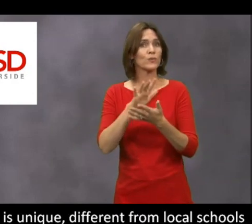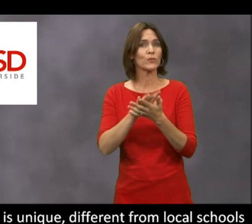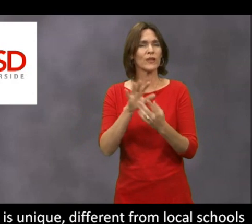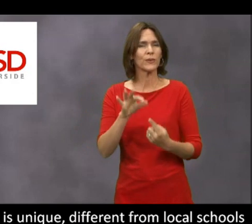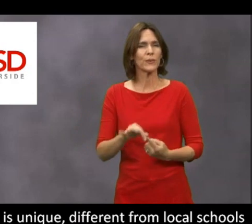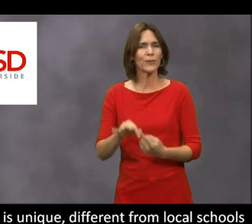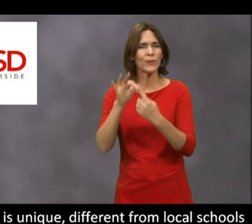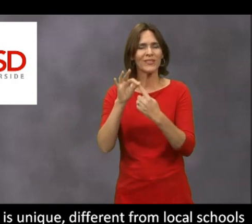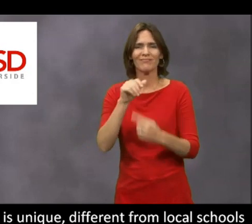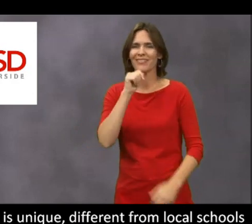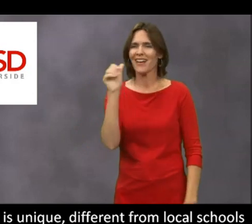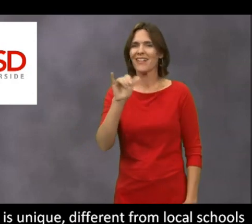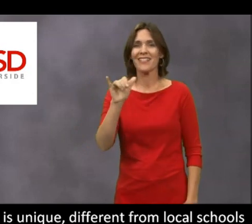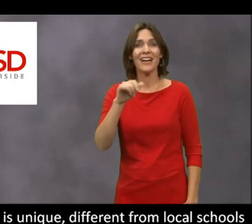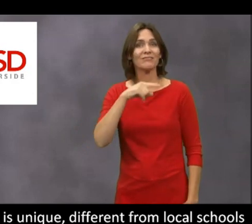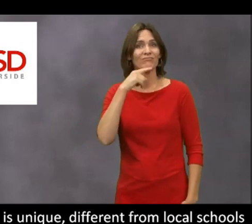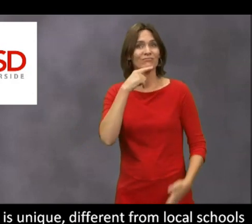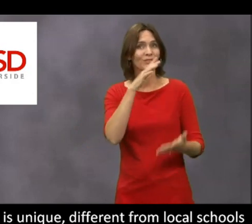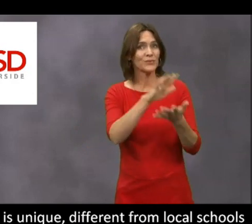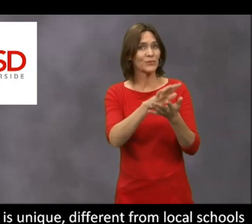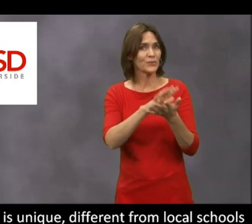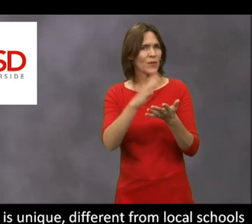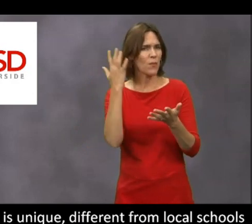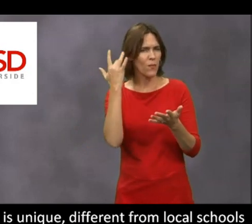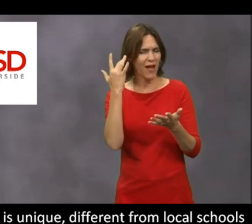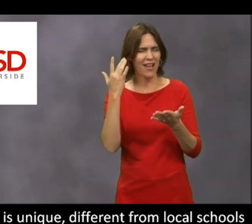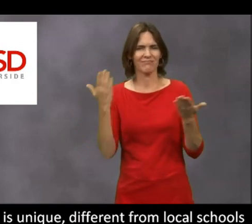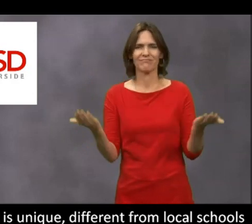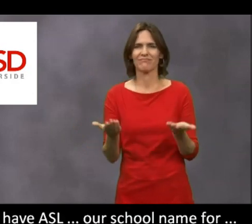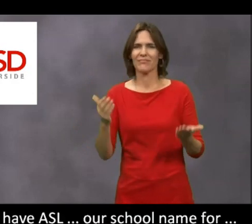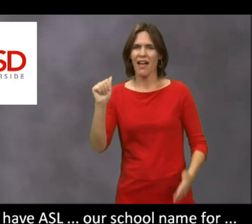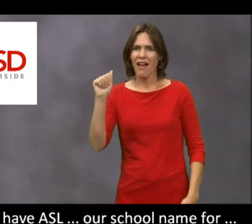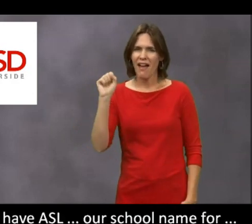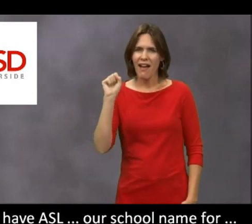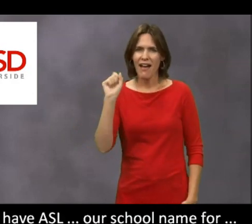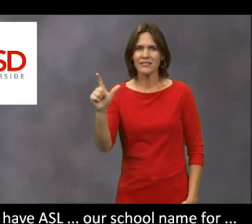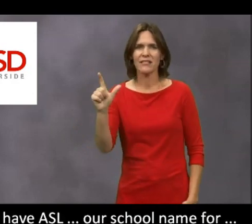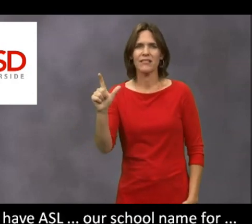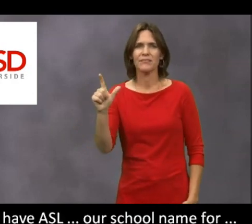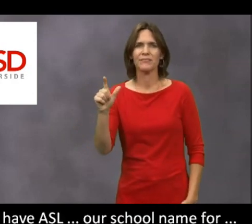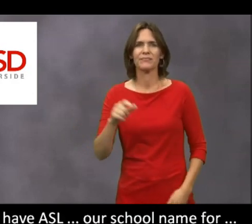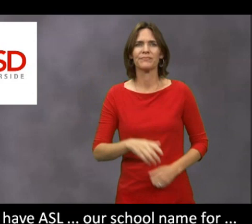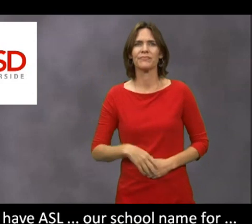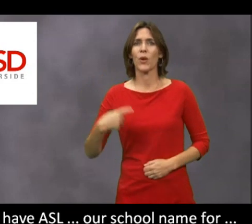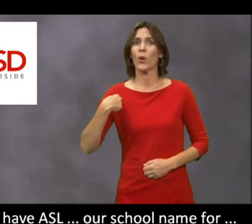Our school is unique, different from local schools Here we have ASL ... our school name for ...